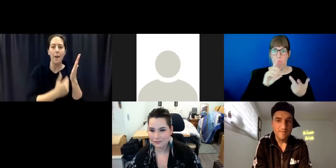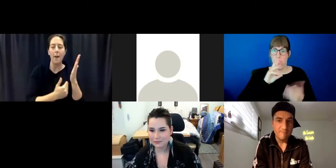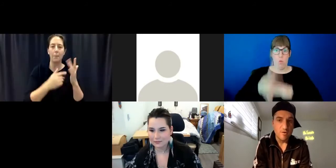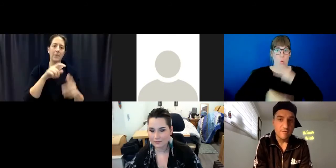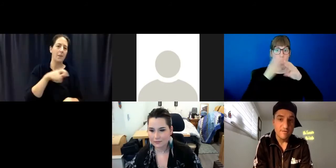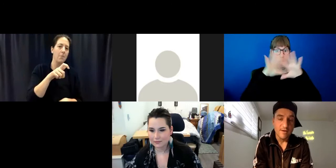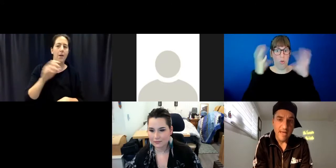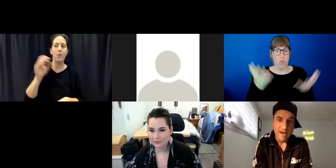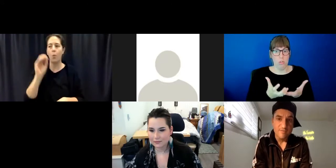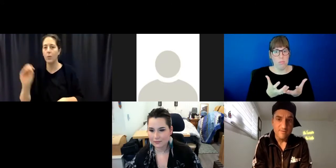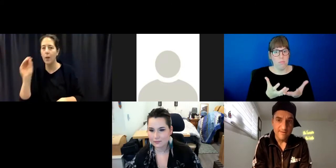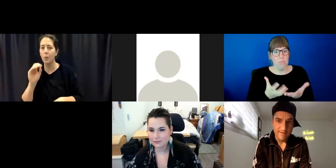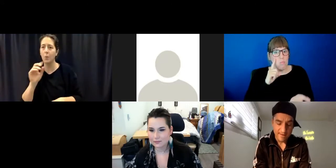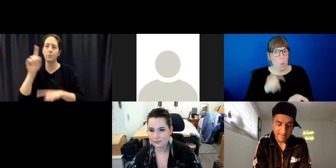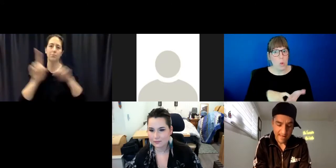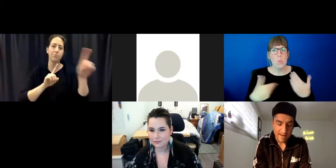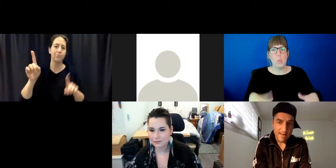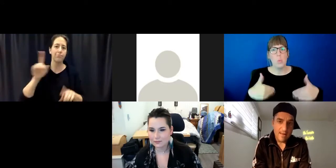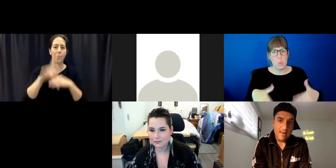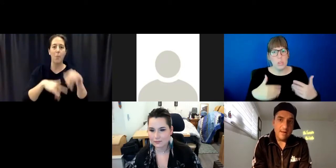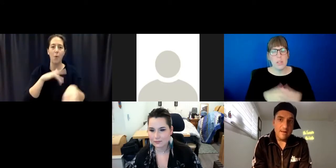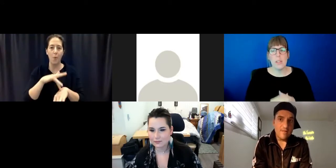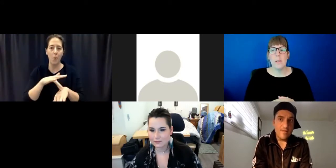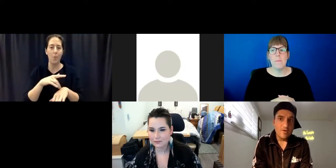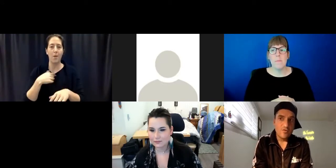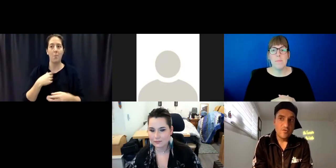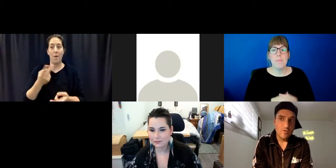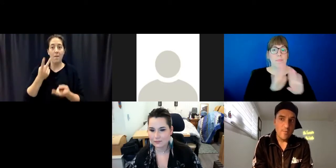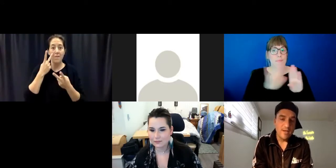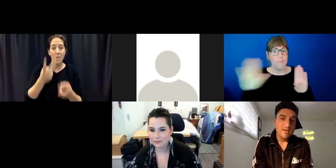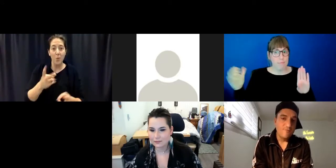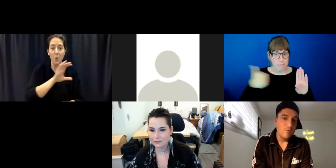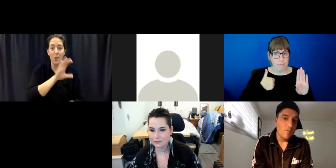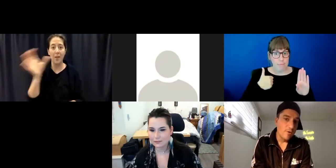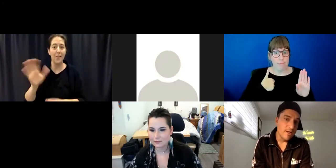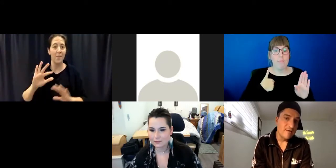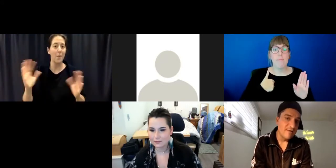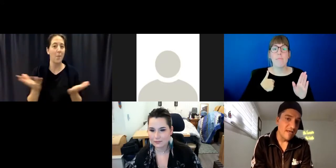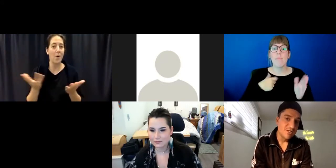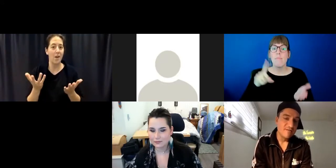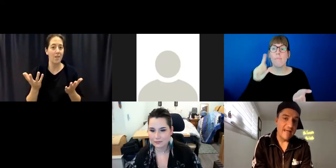THE THINGS I HAVE NOTICED HERE IN CANADA SPECIFICALLY IS THAT THERE IS SO MANY DIFFERENT ORGANIZATIONS